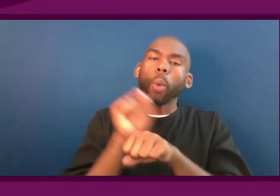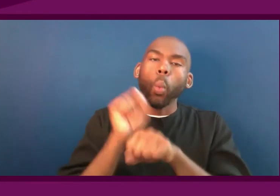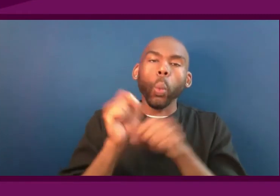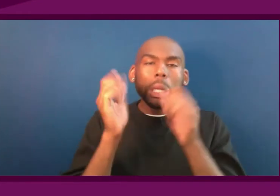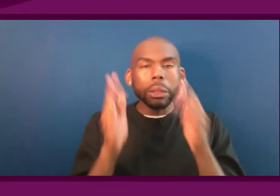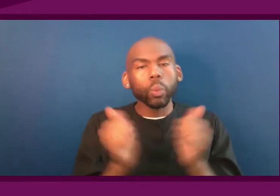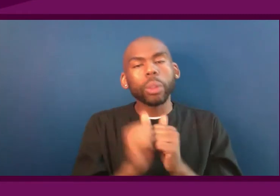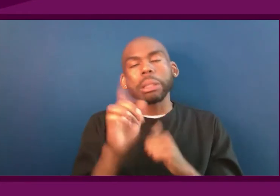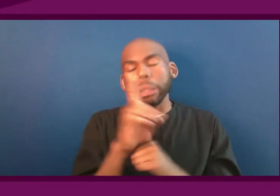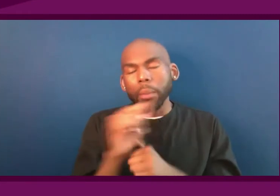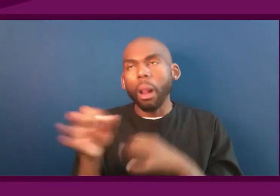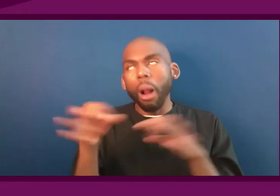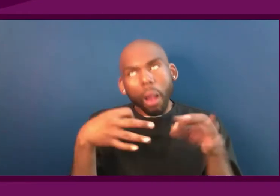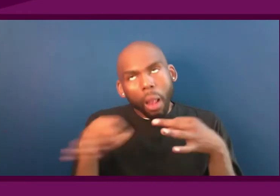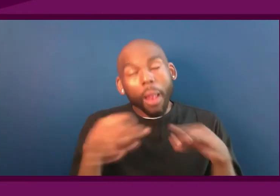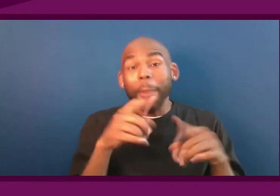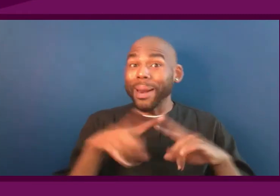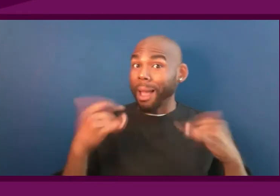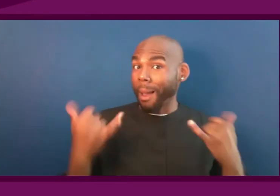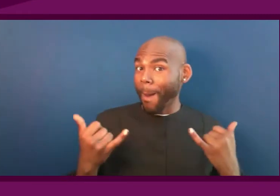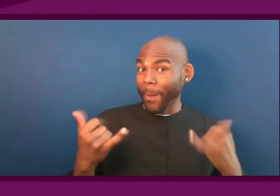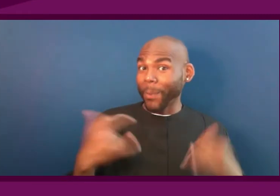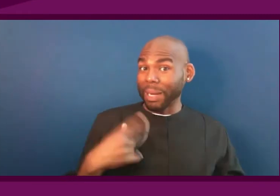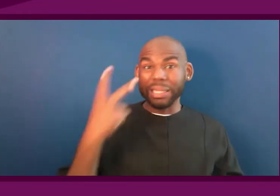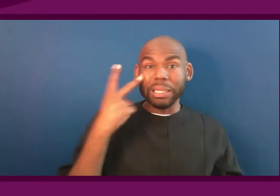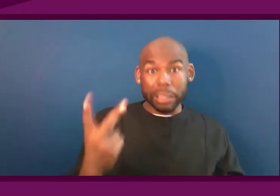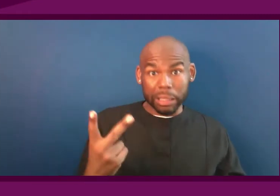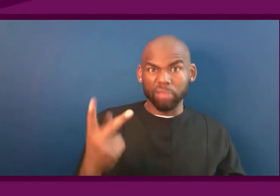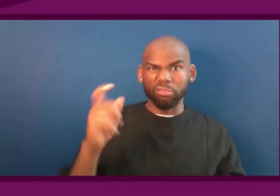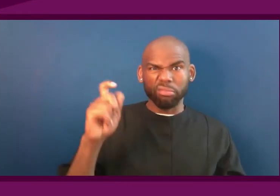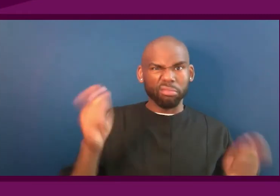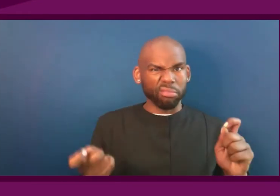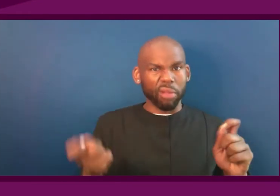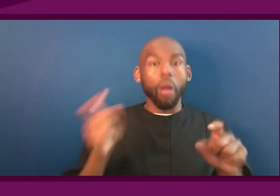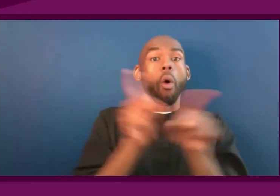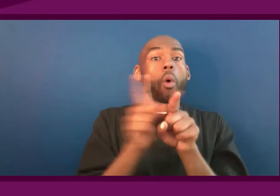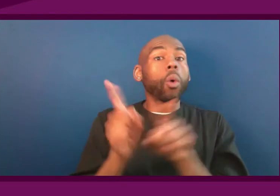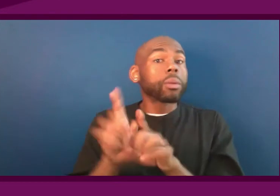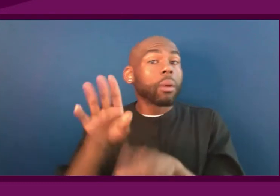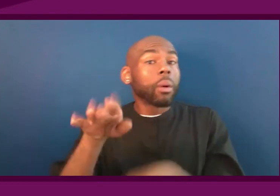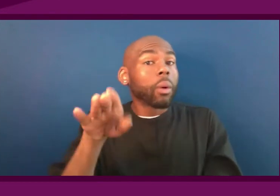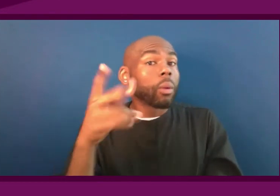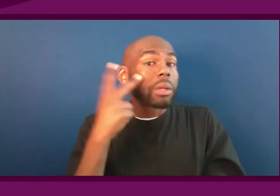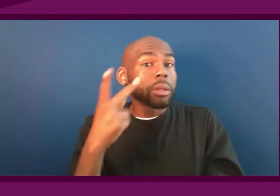want to get sued. And so I saw them and I don't blame them. Sometimes when you look at a problem,